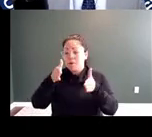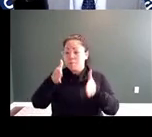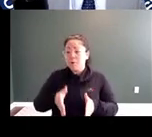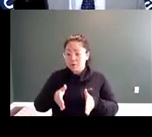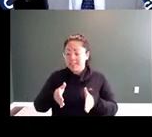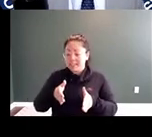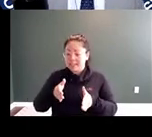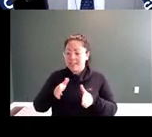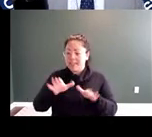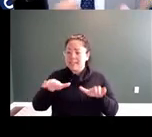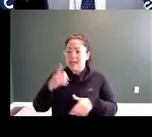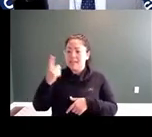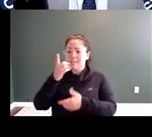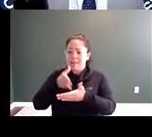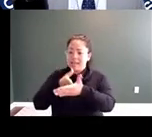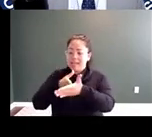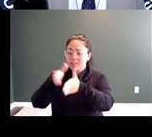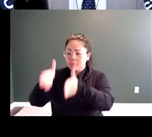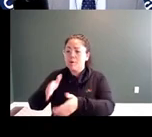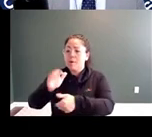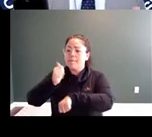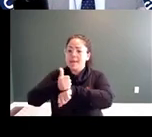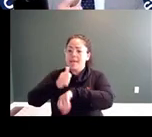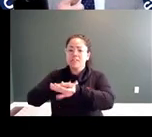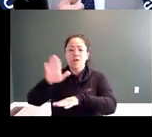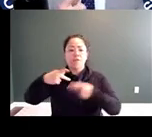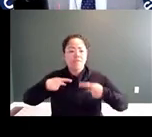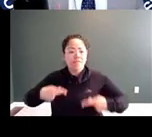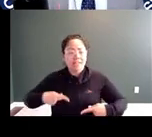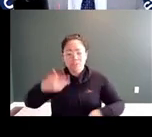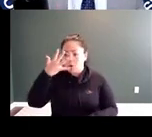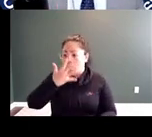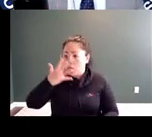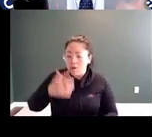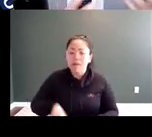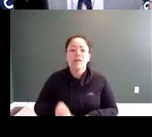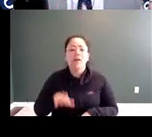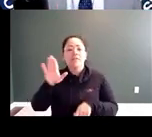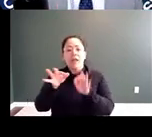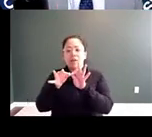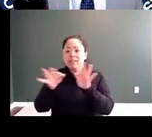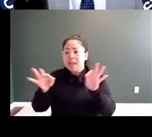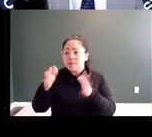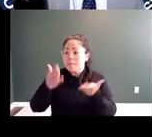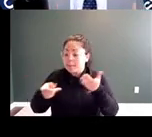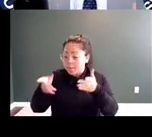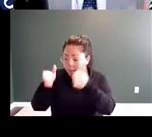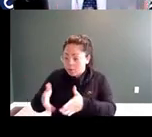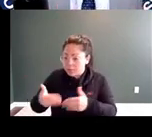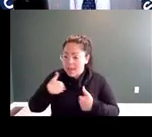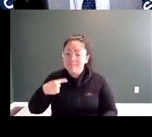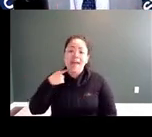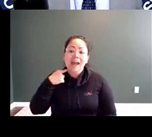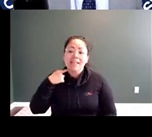against someone based on physical appearance, it could be based on language ability if they have an accent, or how fluent they are in English